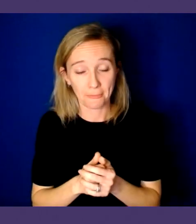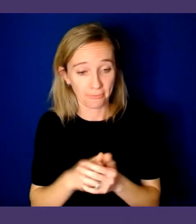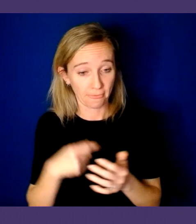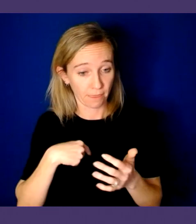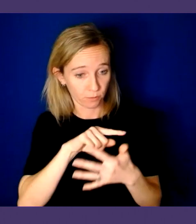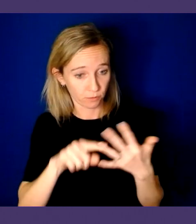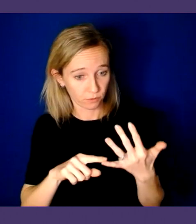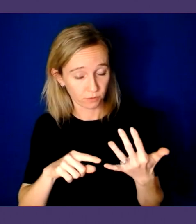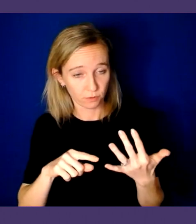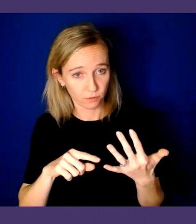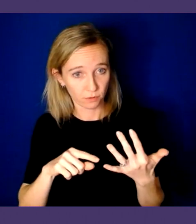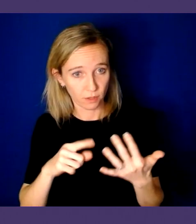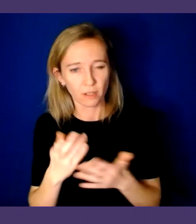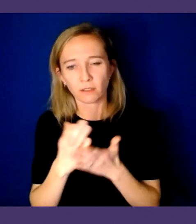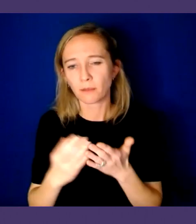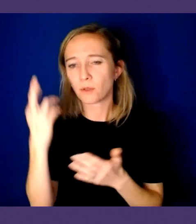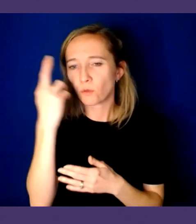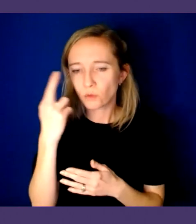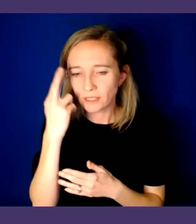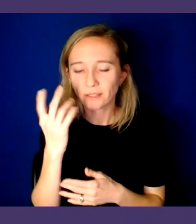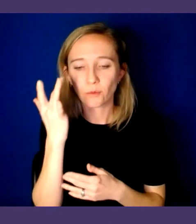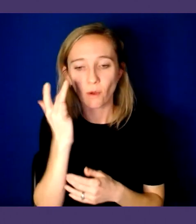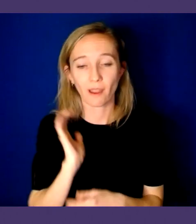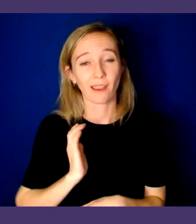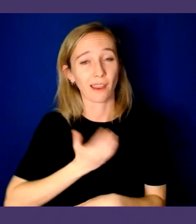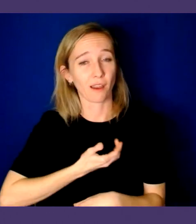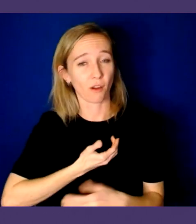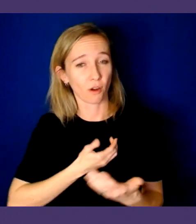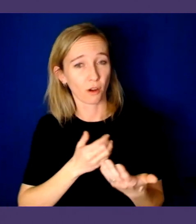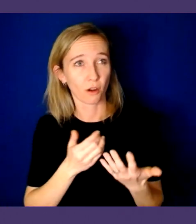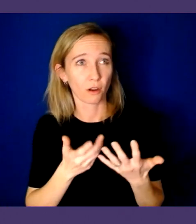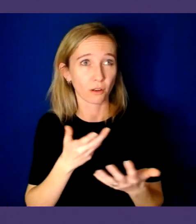the WCAG wording itself is more difficult.